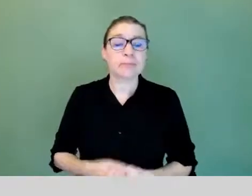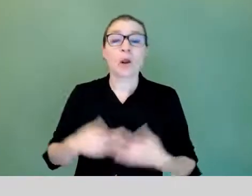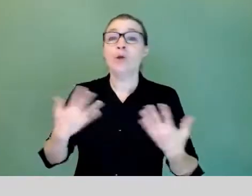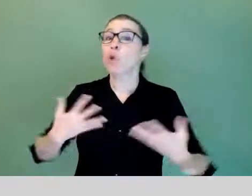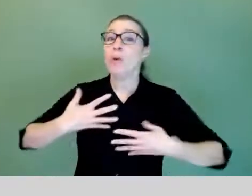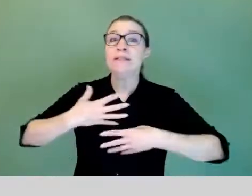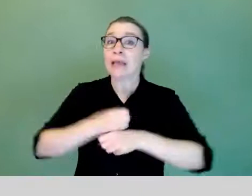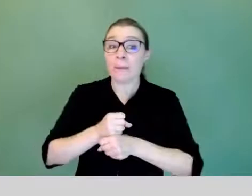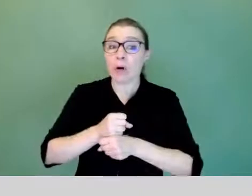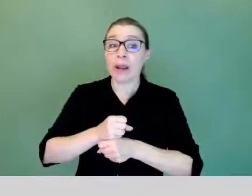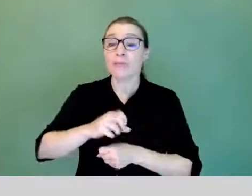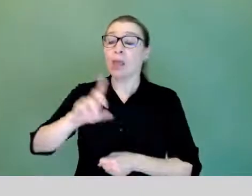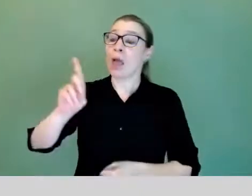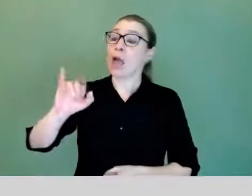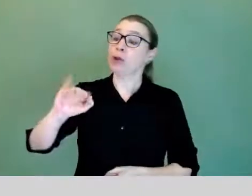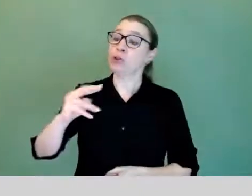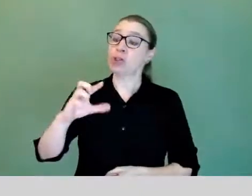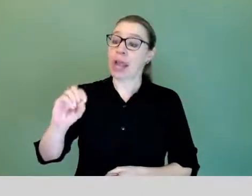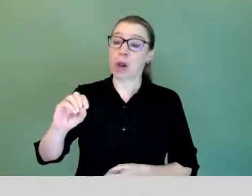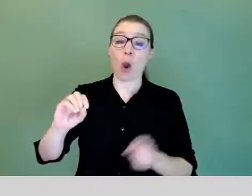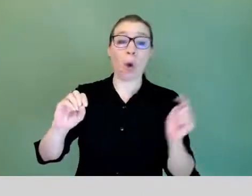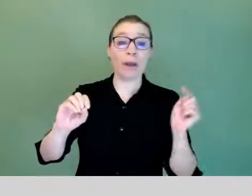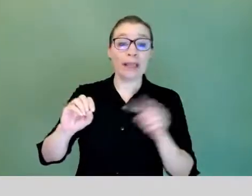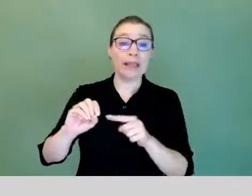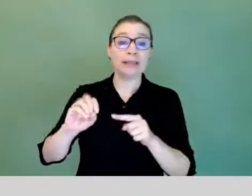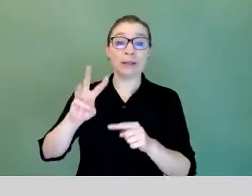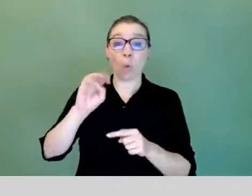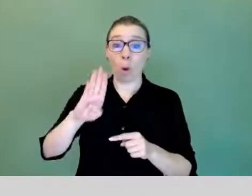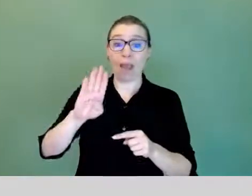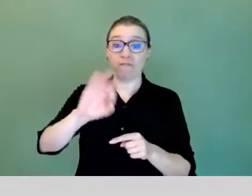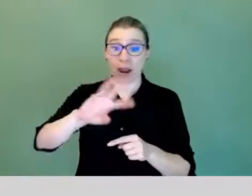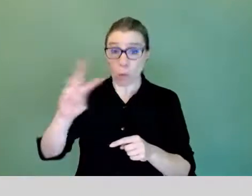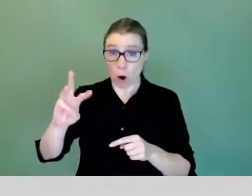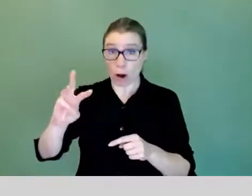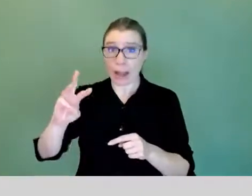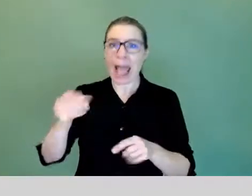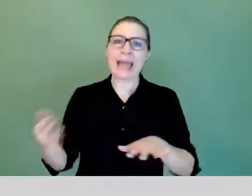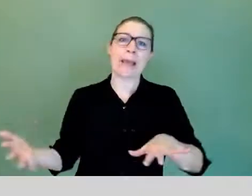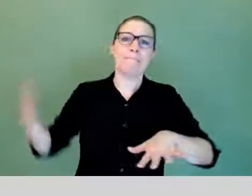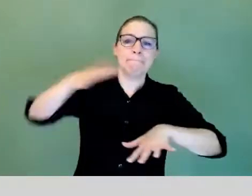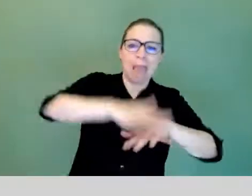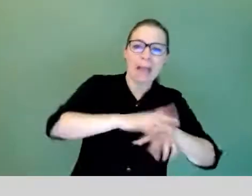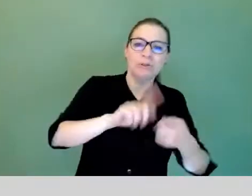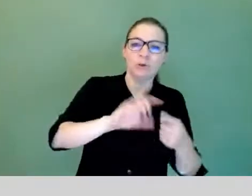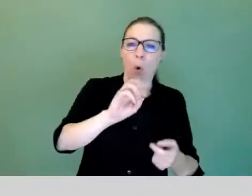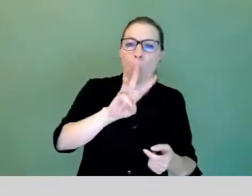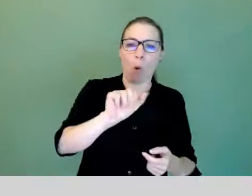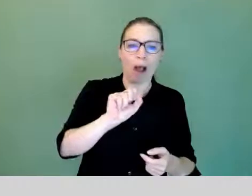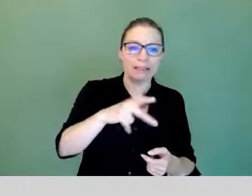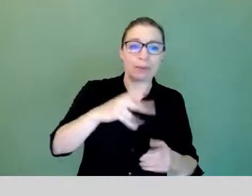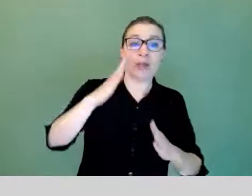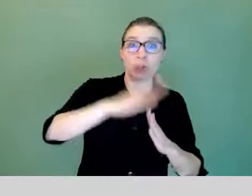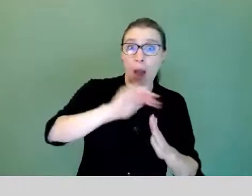So in summary since Django is web framework, and it maps to OWASP's top 10 vulnerabilities, it has the built in models to